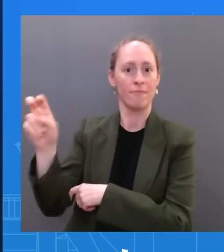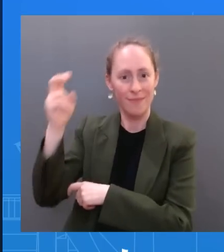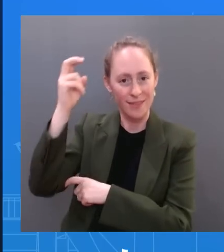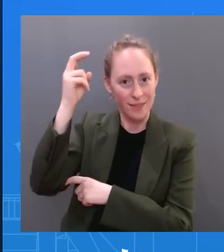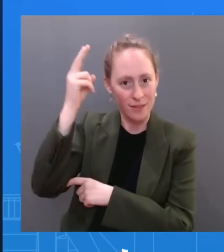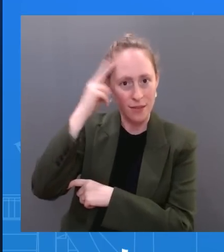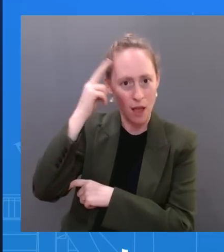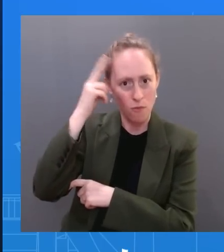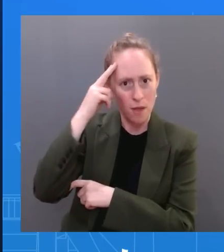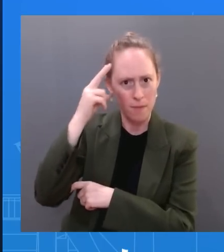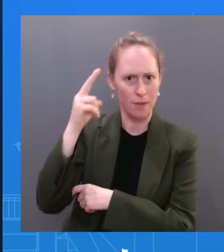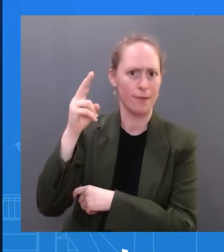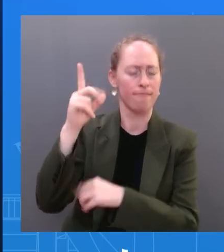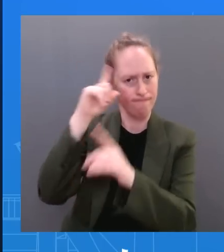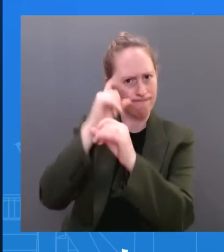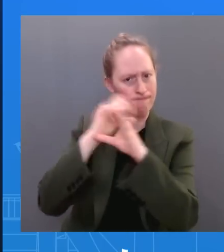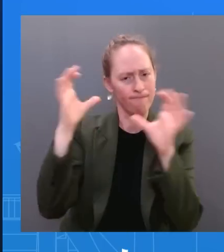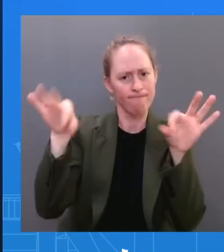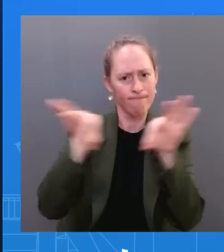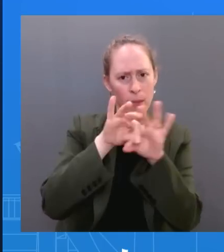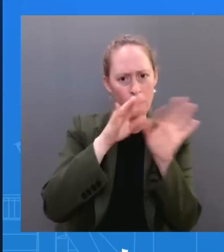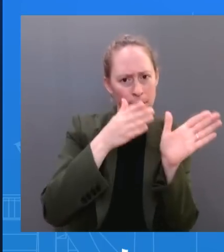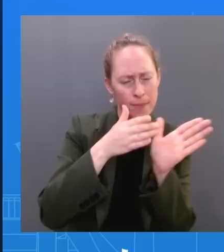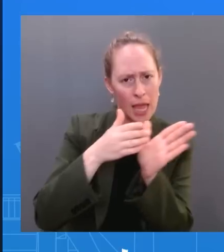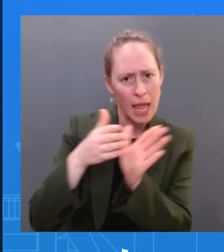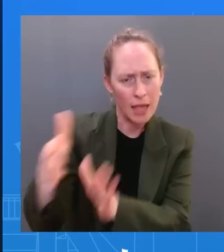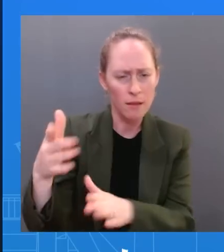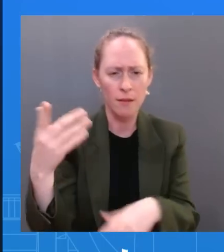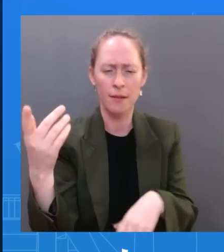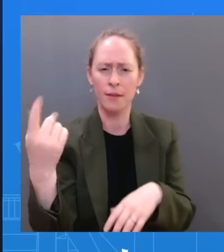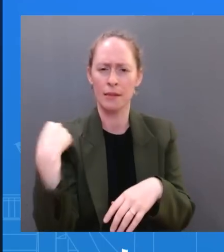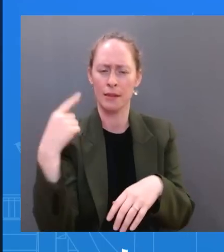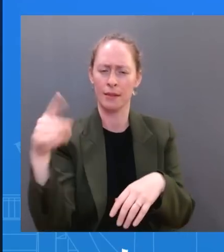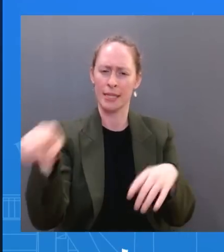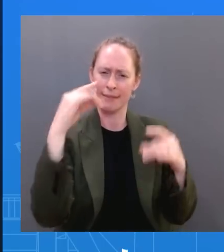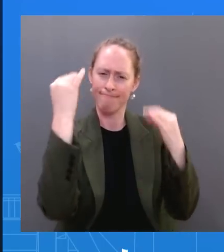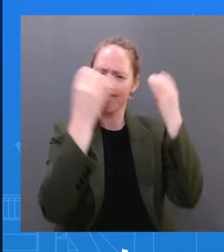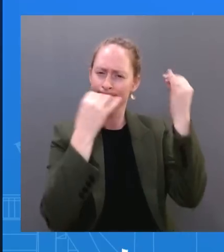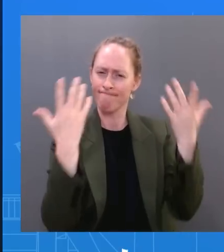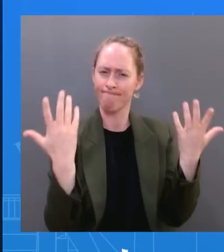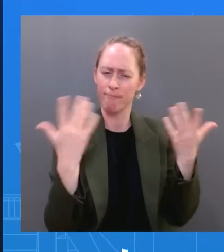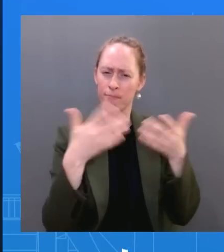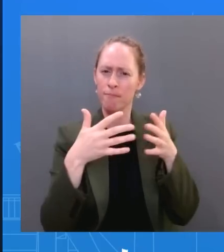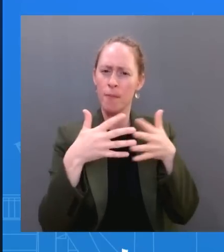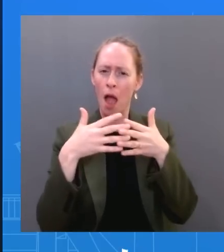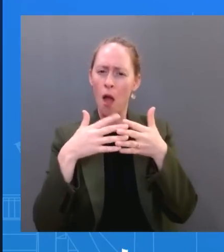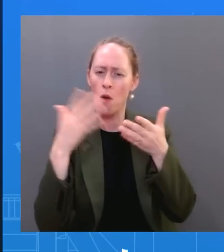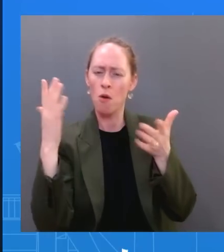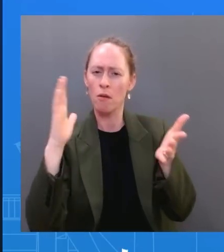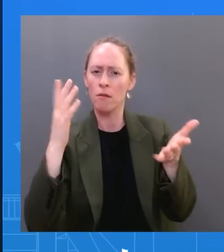in a strategically consequential region. And also, it will reinforce that our role is different today